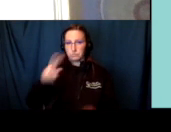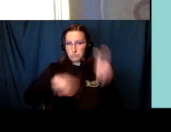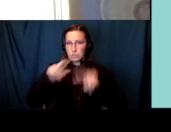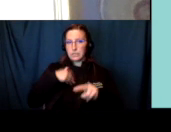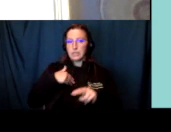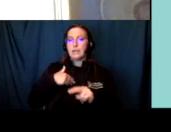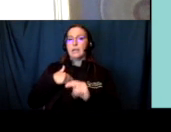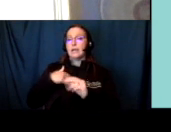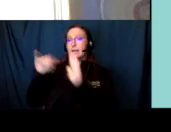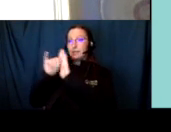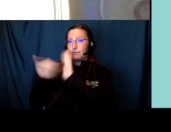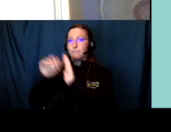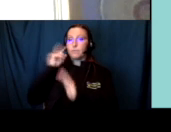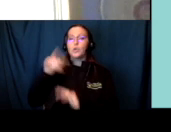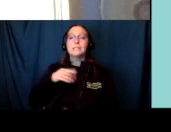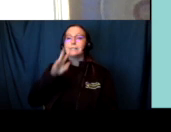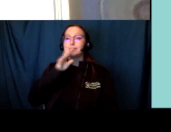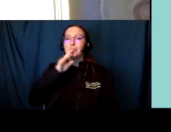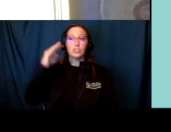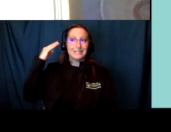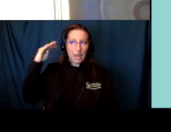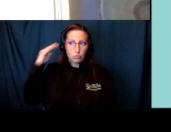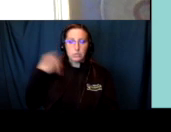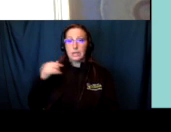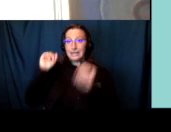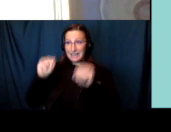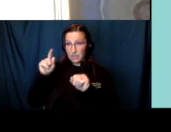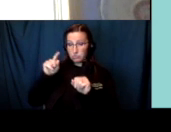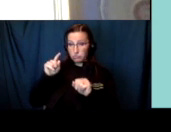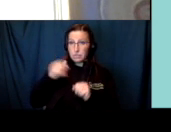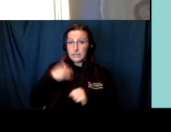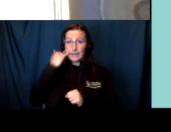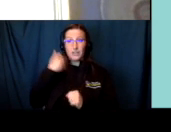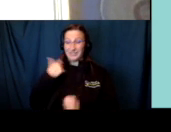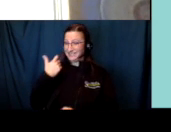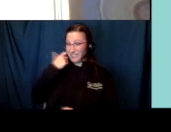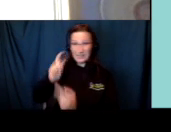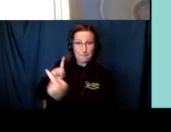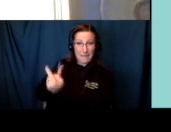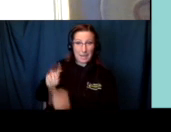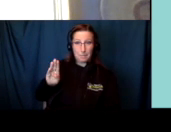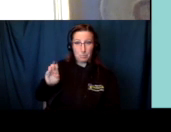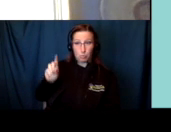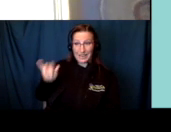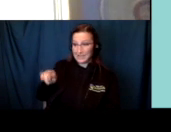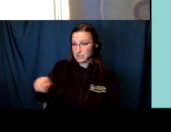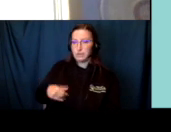which is speech sounds. Would you be able to figure out if you just met this child based on what we talked about last